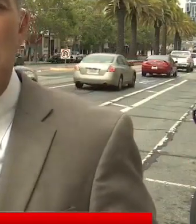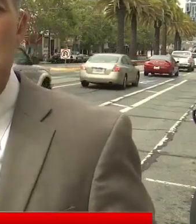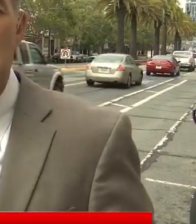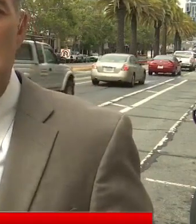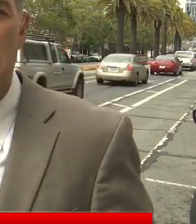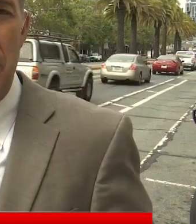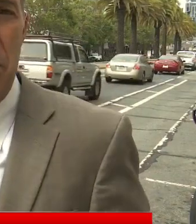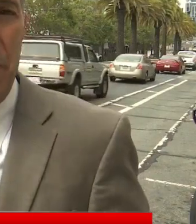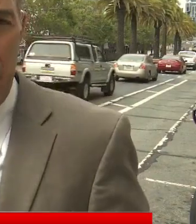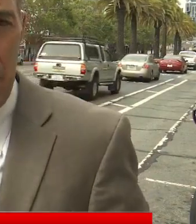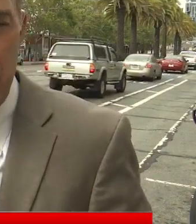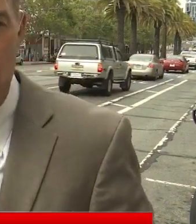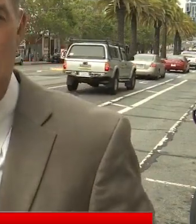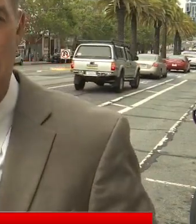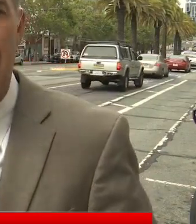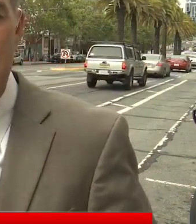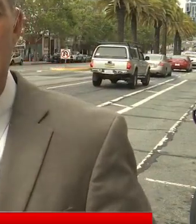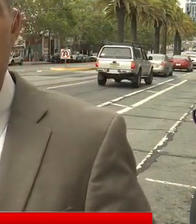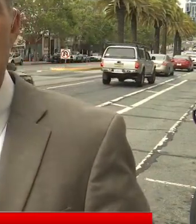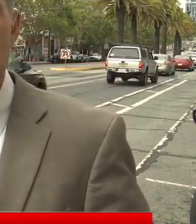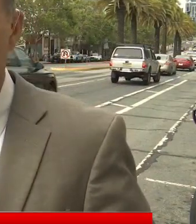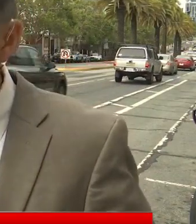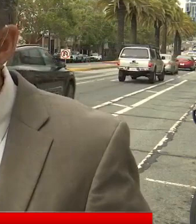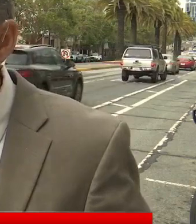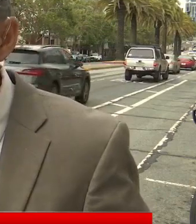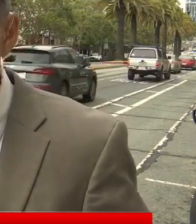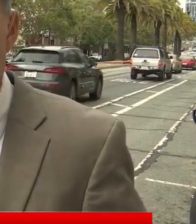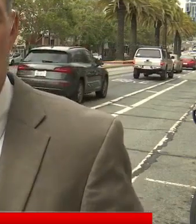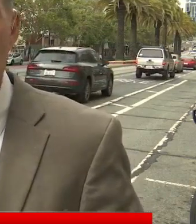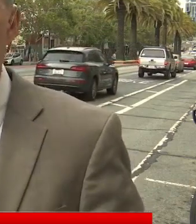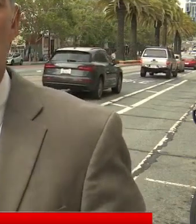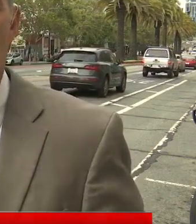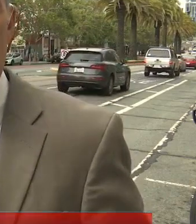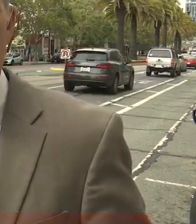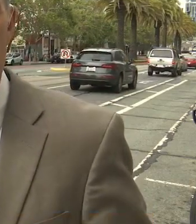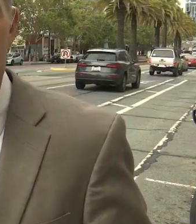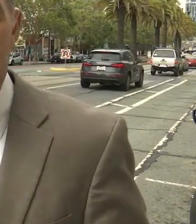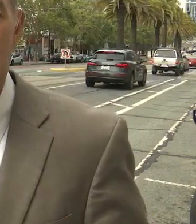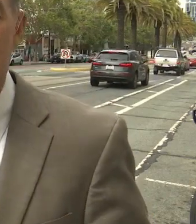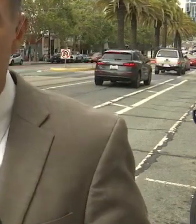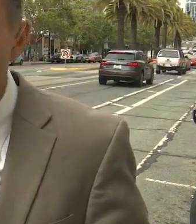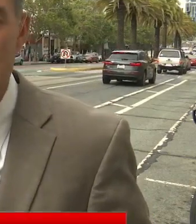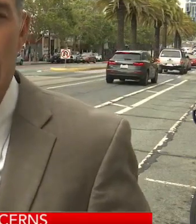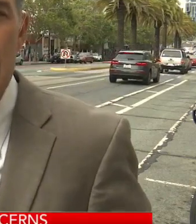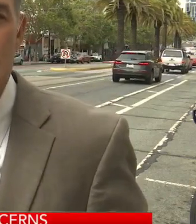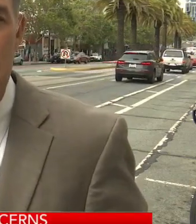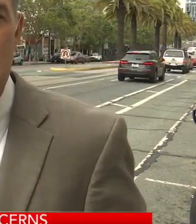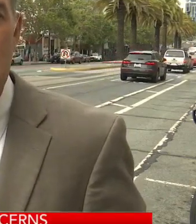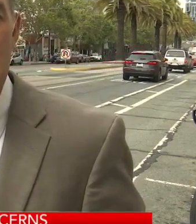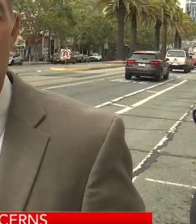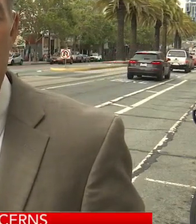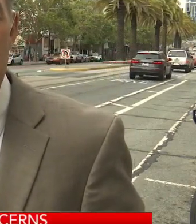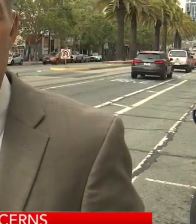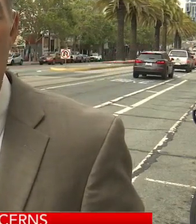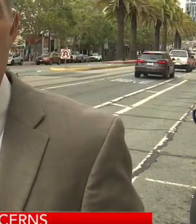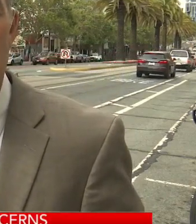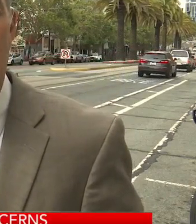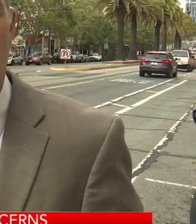FELT LIKE WE'RE GOING IN THE WRONG DIRECTION. WELL SAN FRANCISCO CONTINUING TO DO